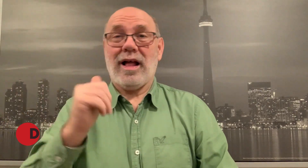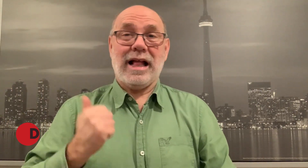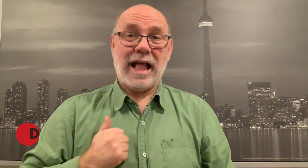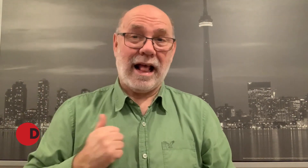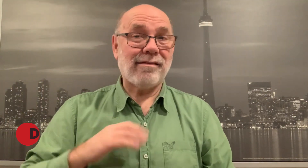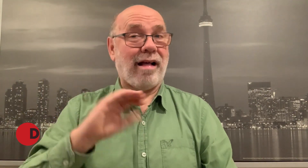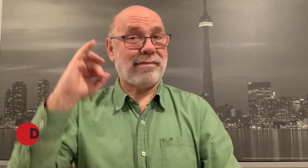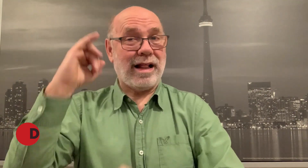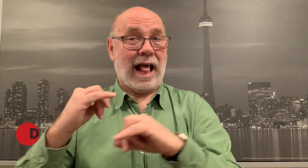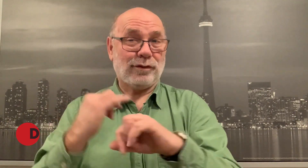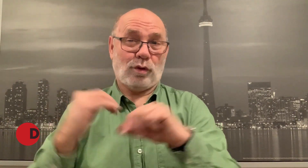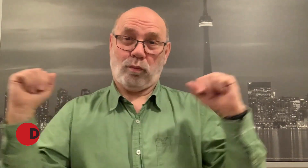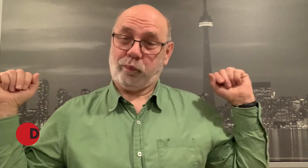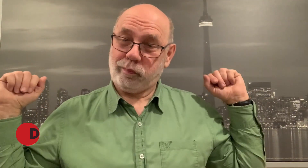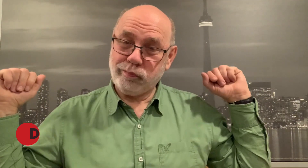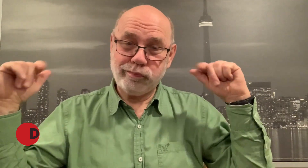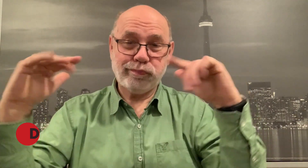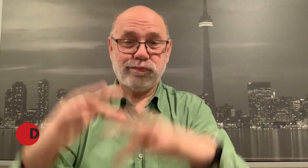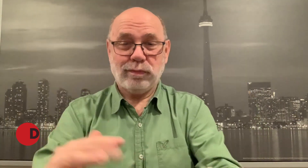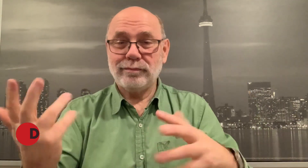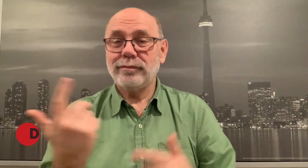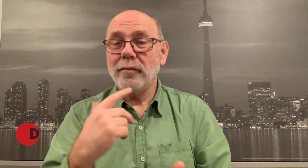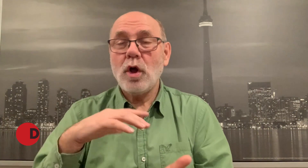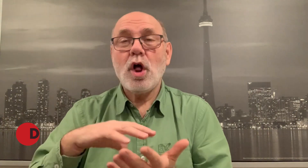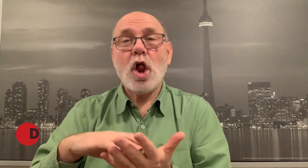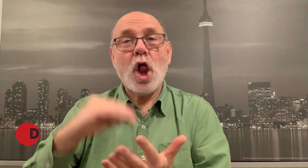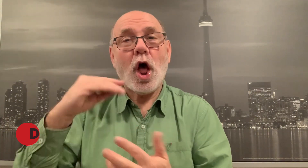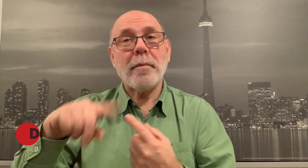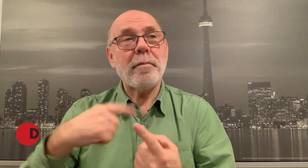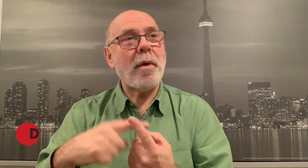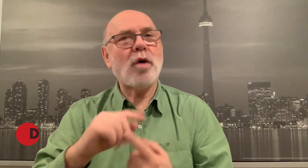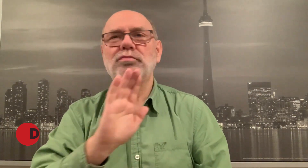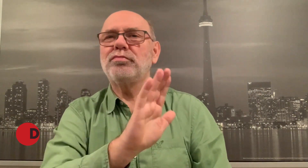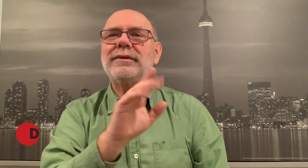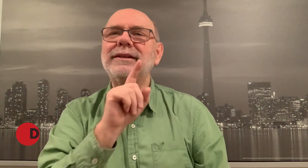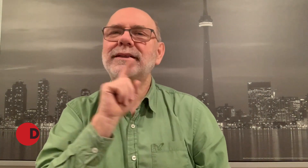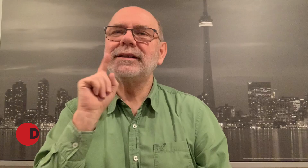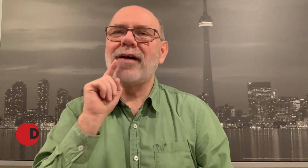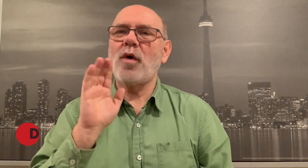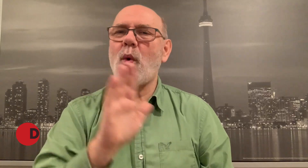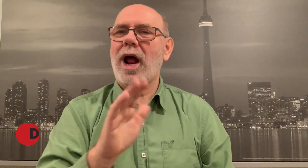together to learn about the Deaf way of life.